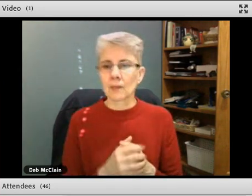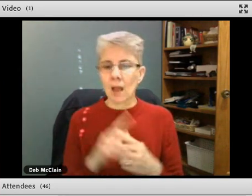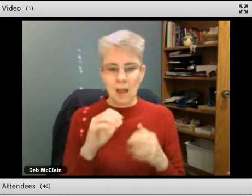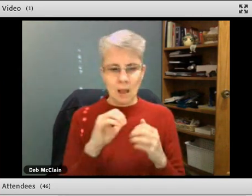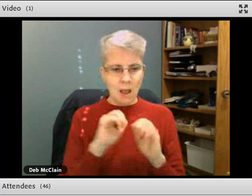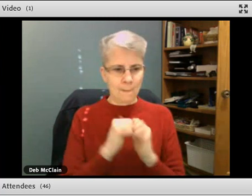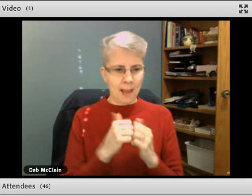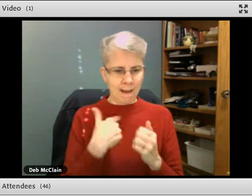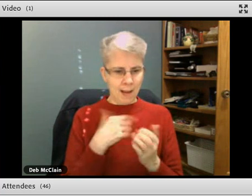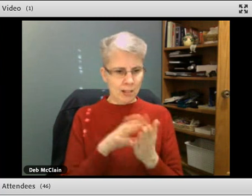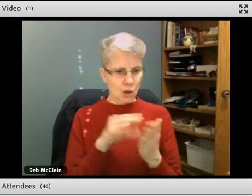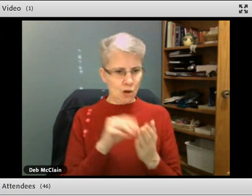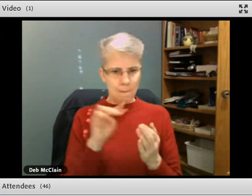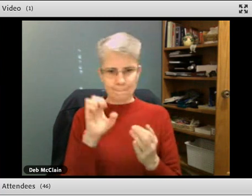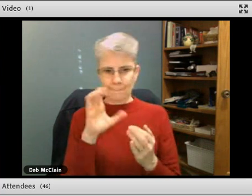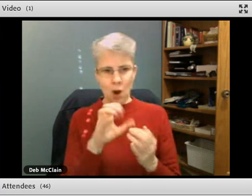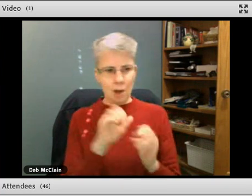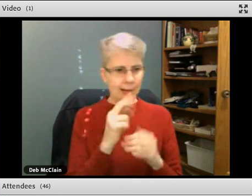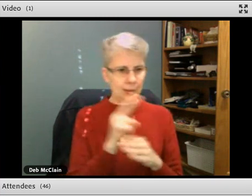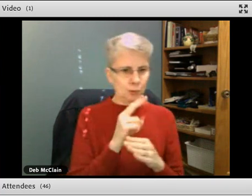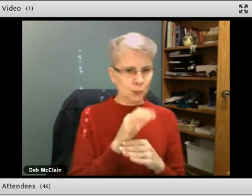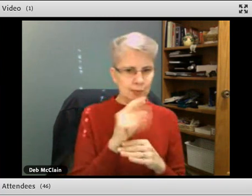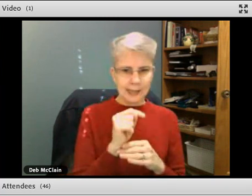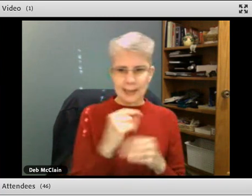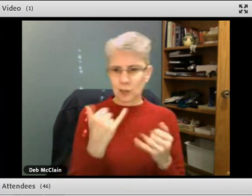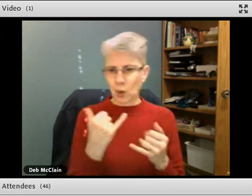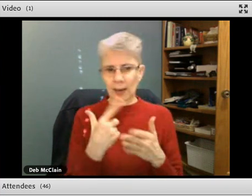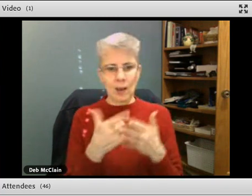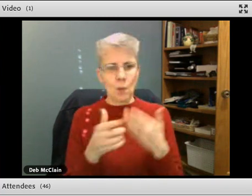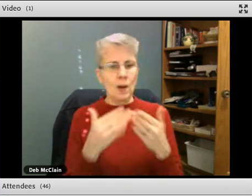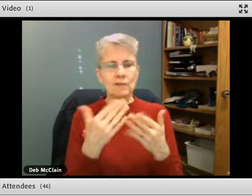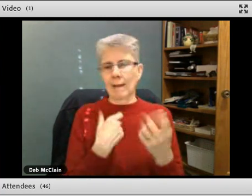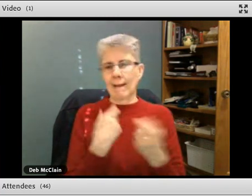Whatever you want to ask, we have plenty of time.